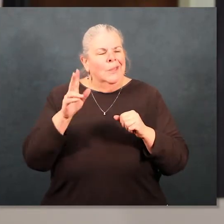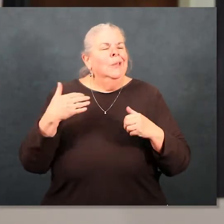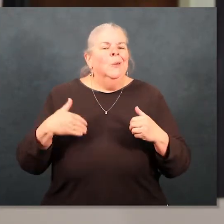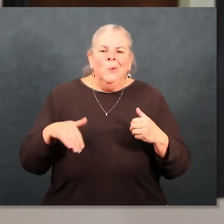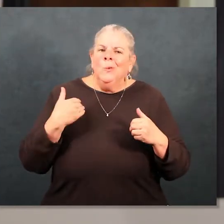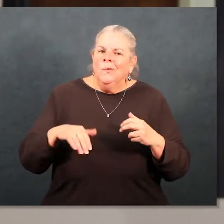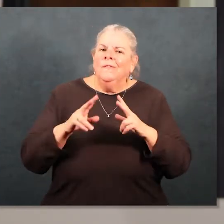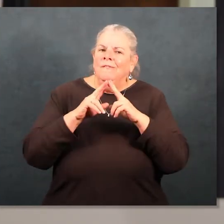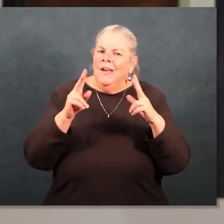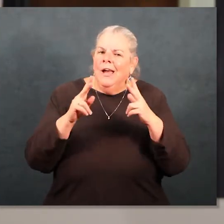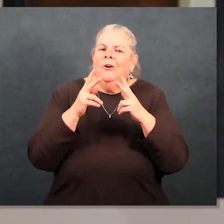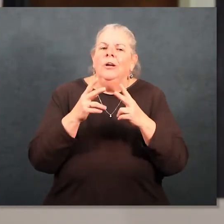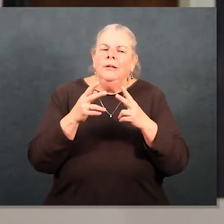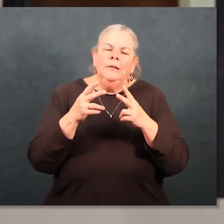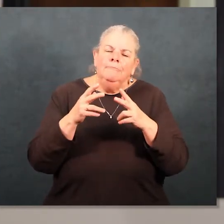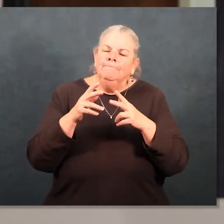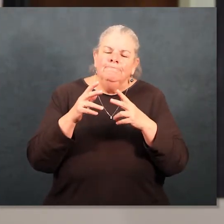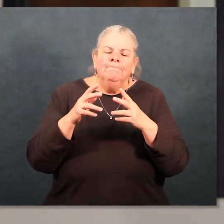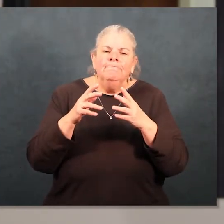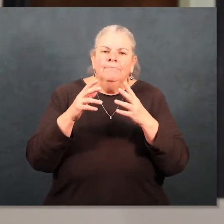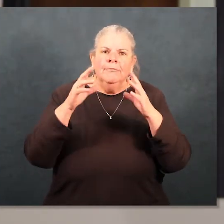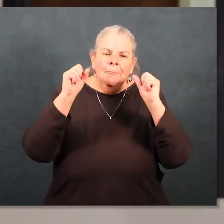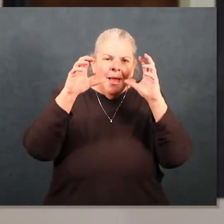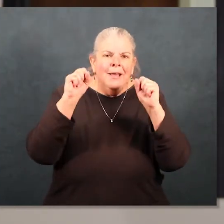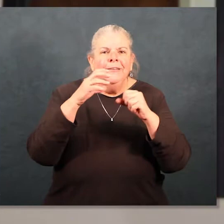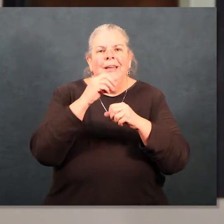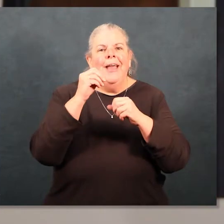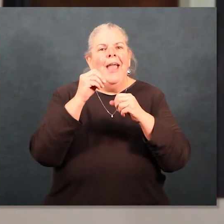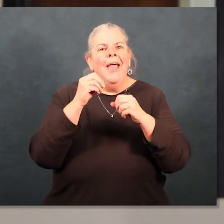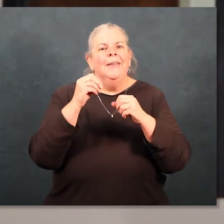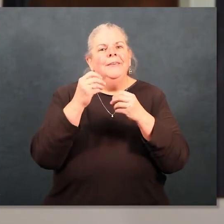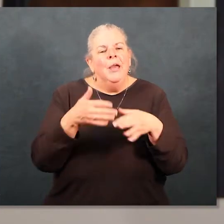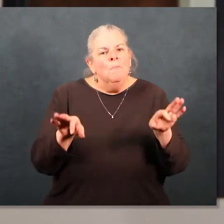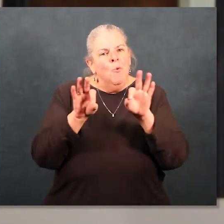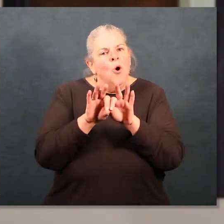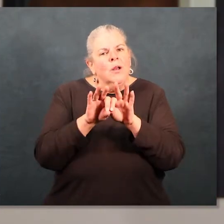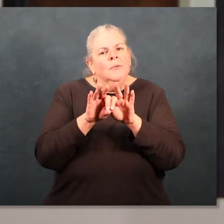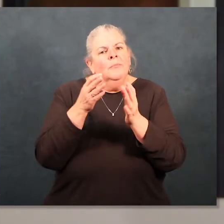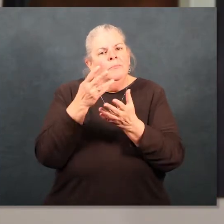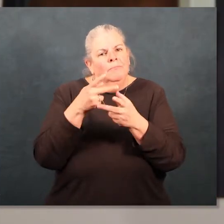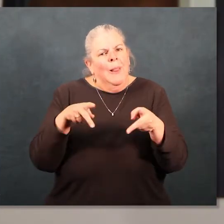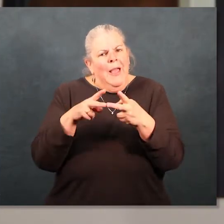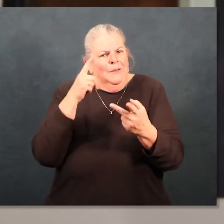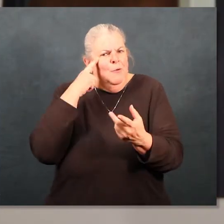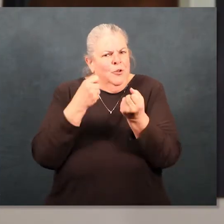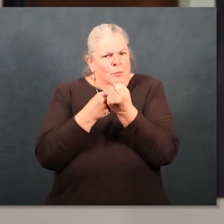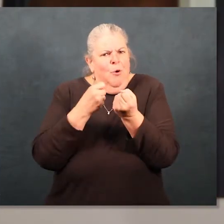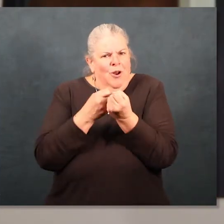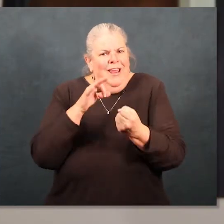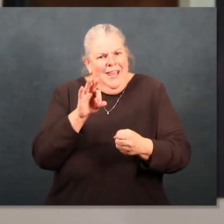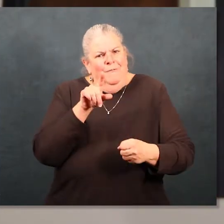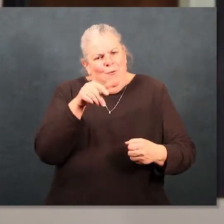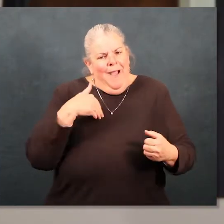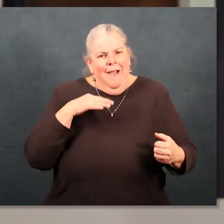and important source of support if you have a disability. And so in this training, we really want to